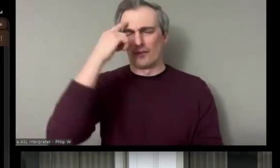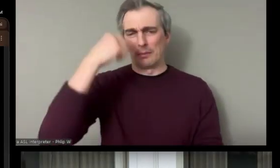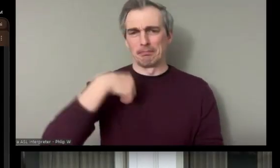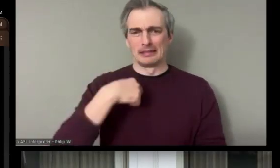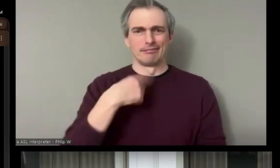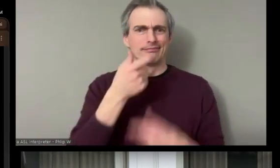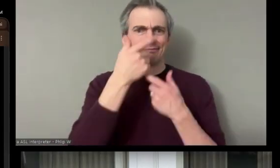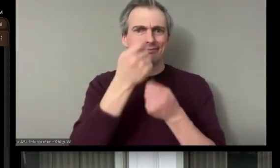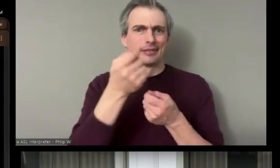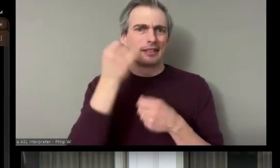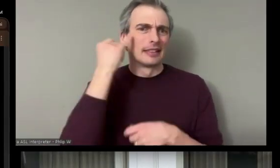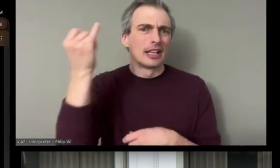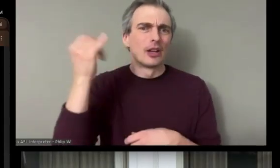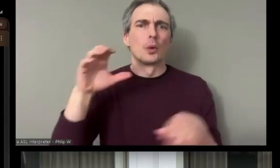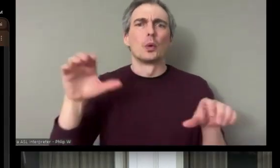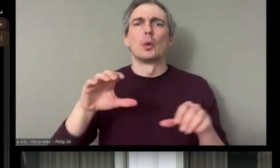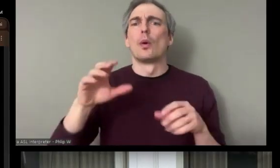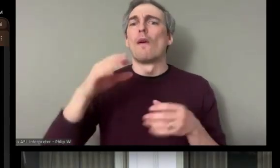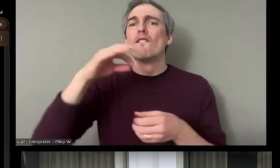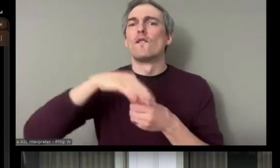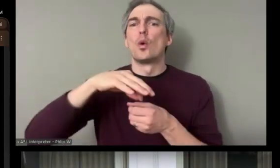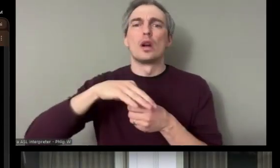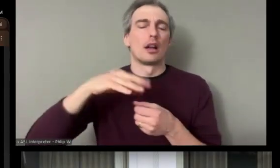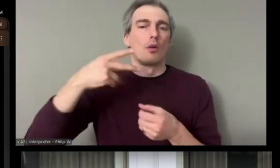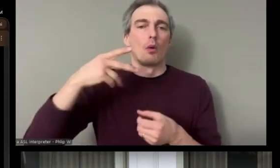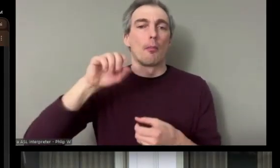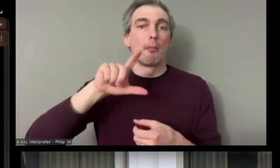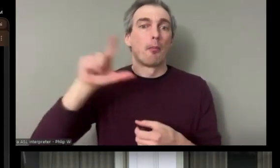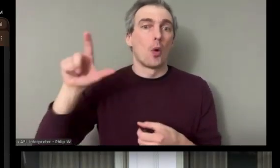or polling... In this experience, the idea is you can use an